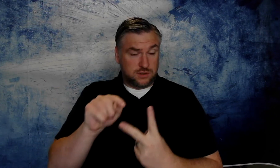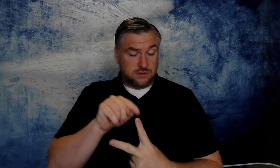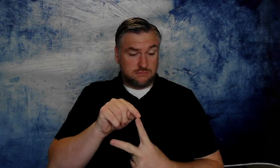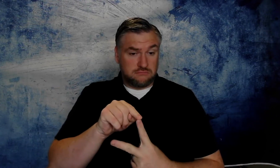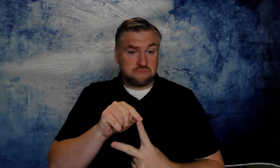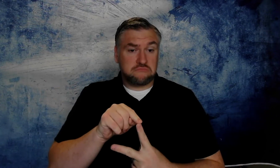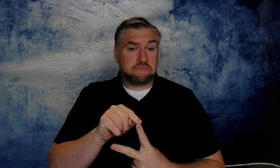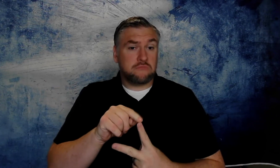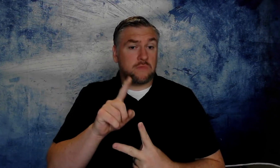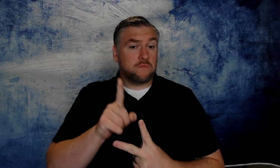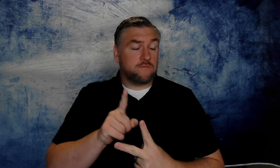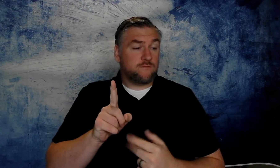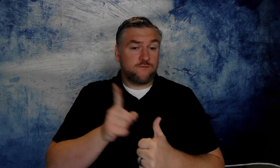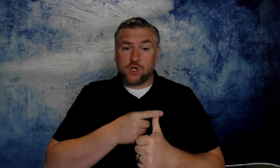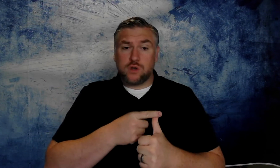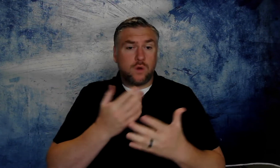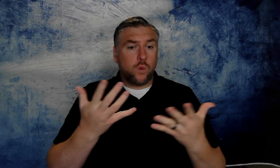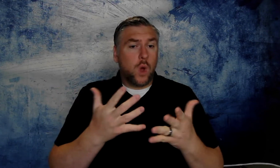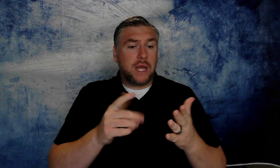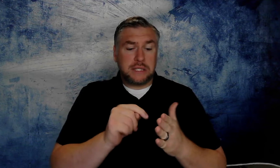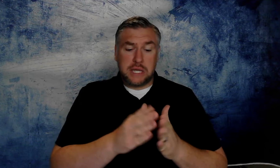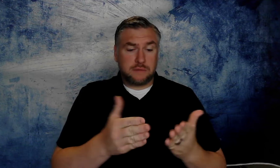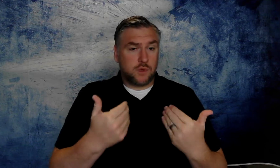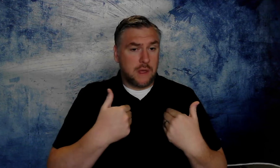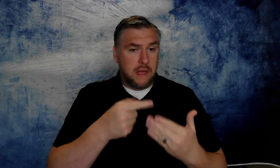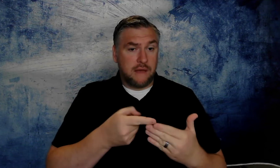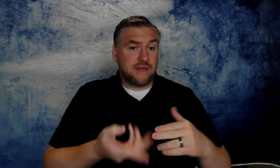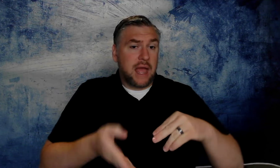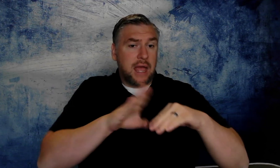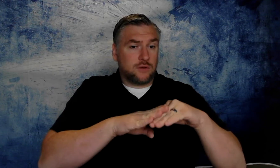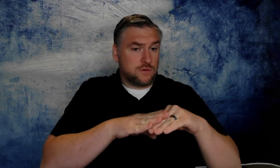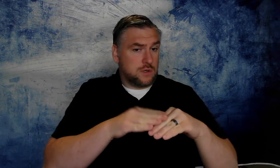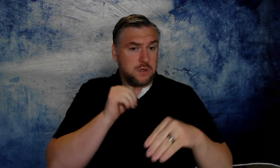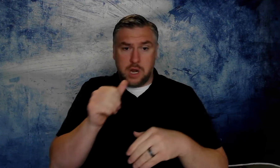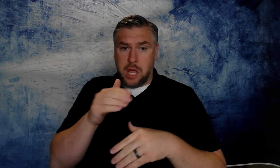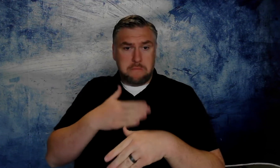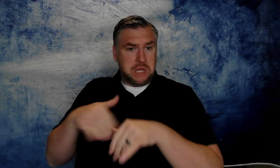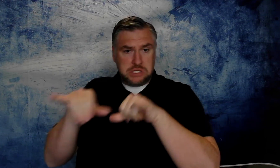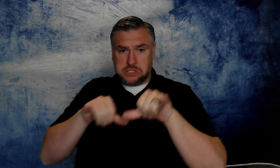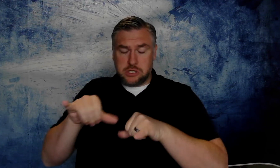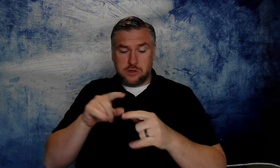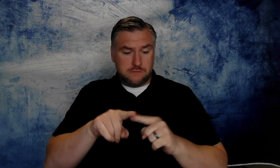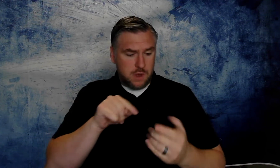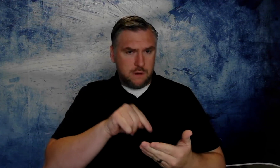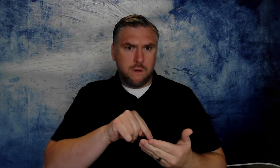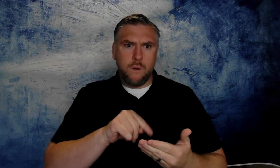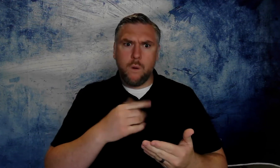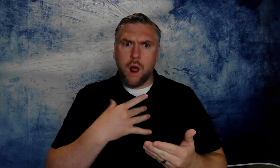kind of questions you need to ask yourself: First, what does the textbook have extra beyond what I’ve